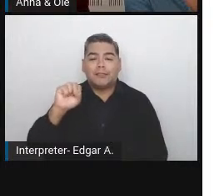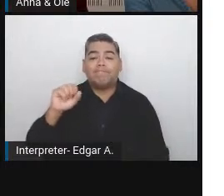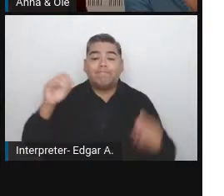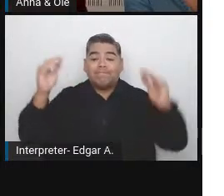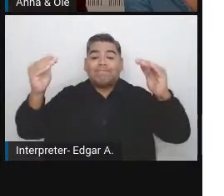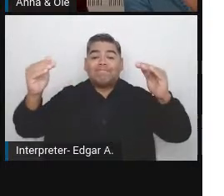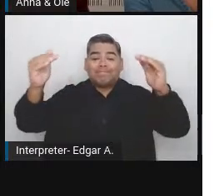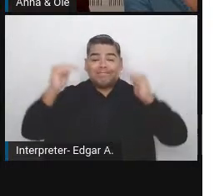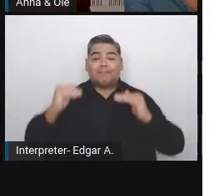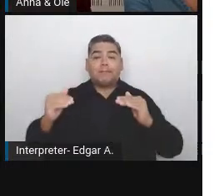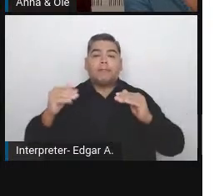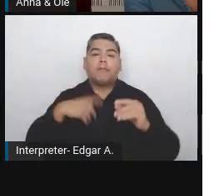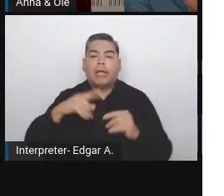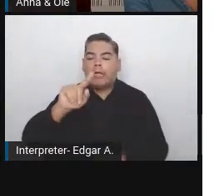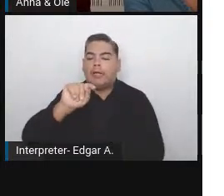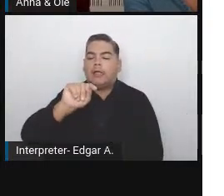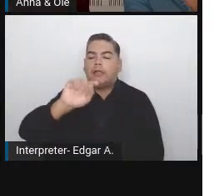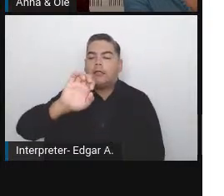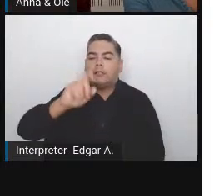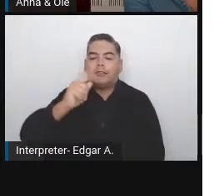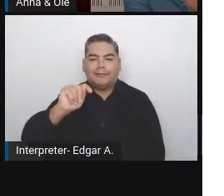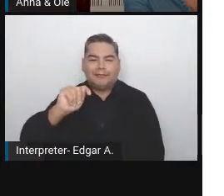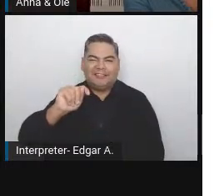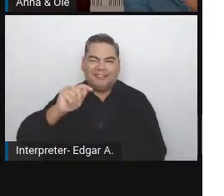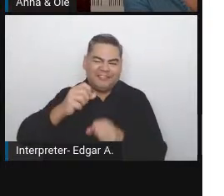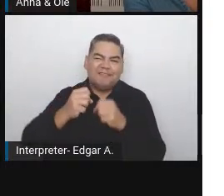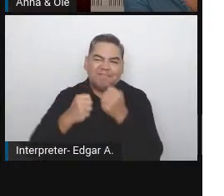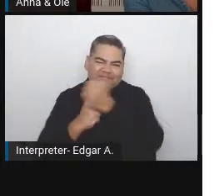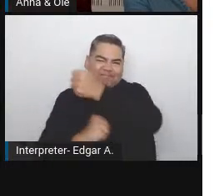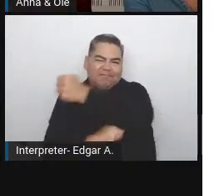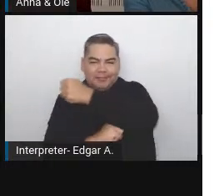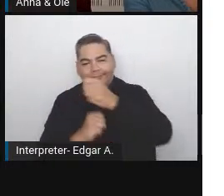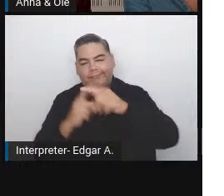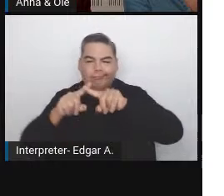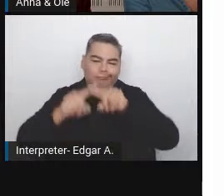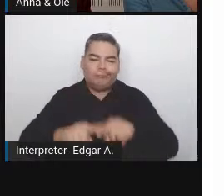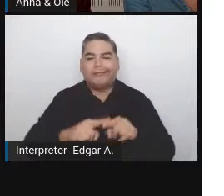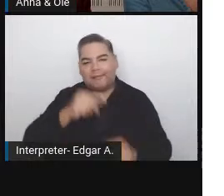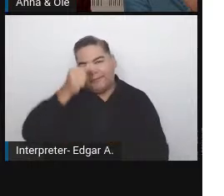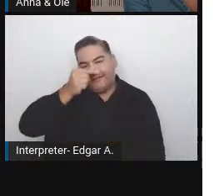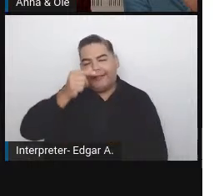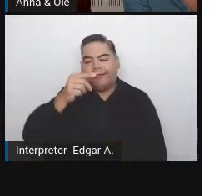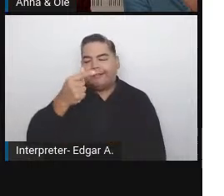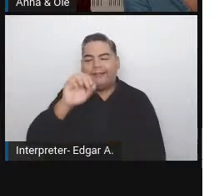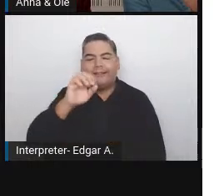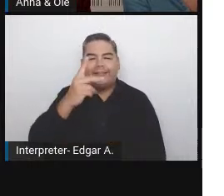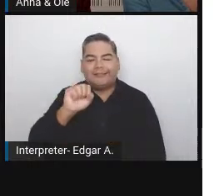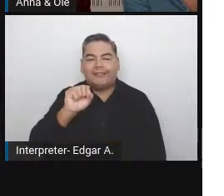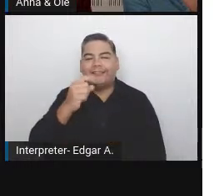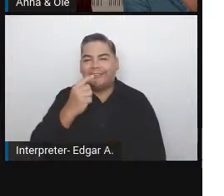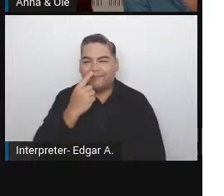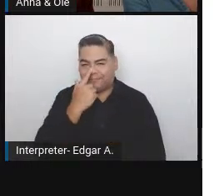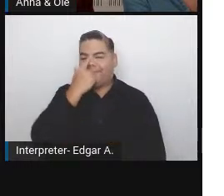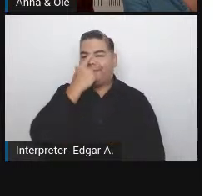And some statistics. And again, for us text base geeks,